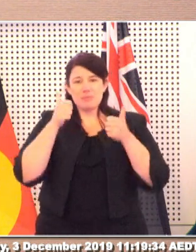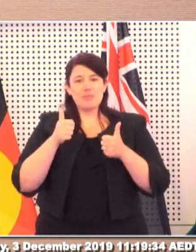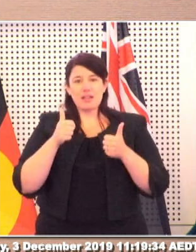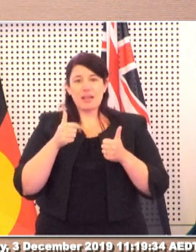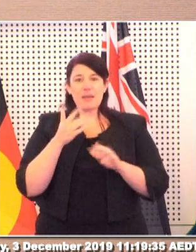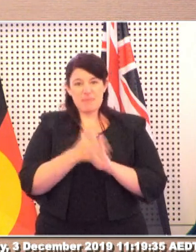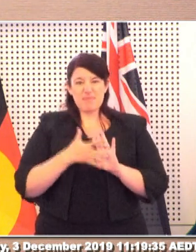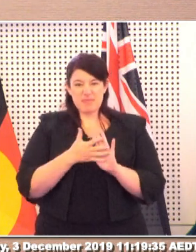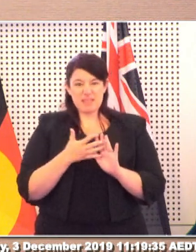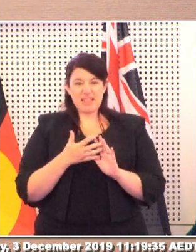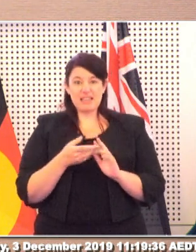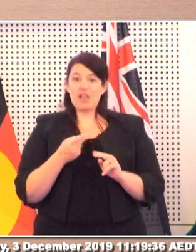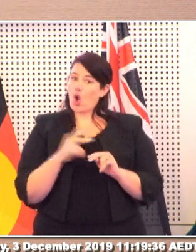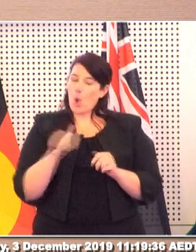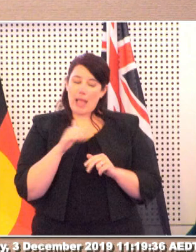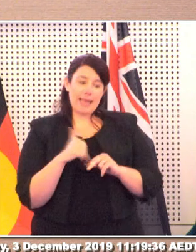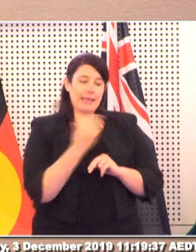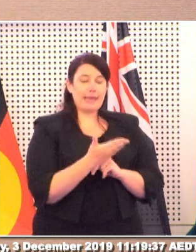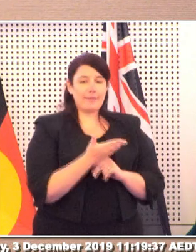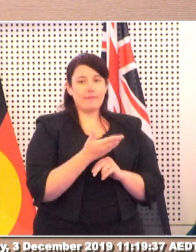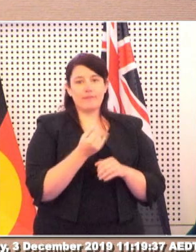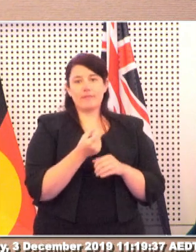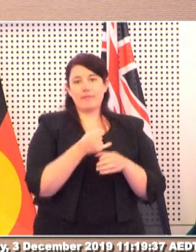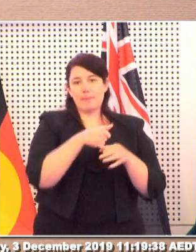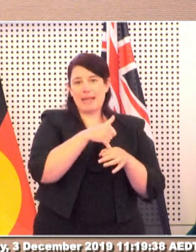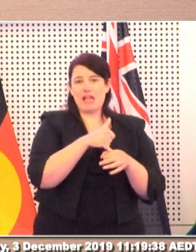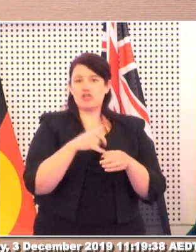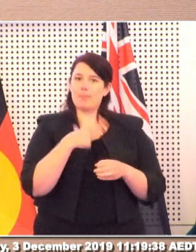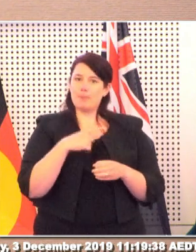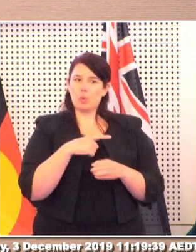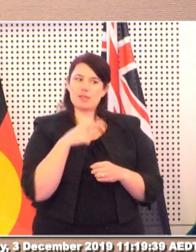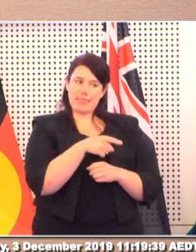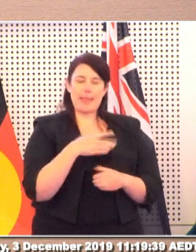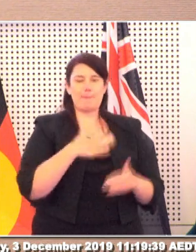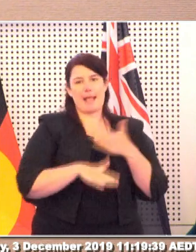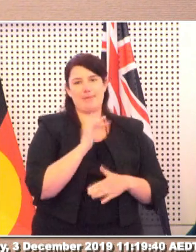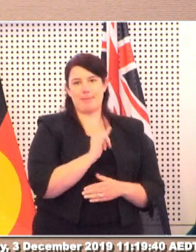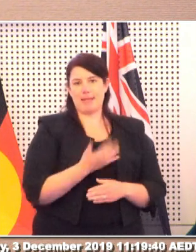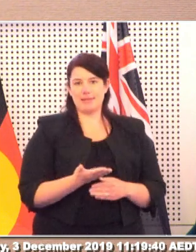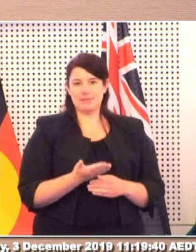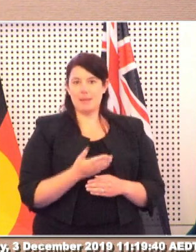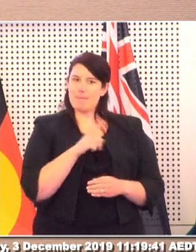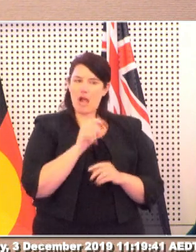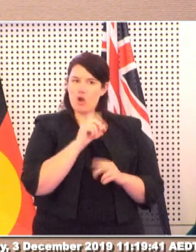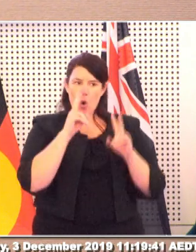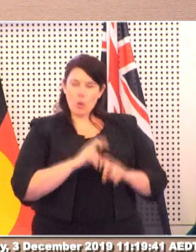justification that those practices should be there because there’s an idea then that the person doesn’t know what they’re talking about,